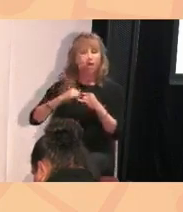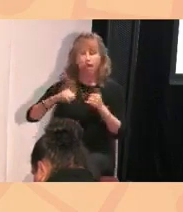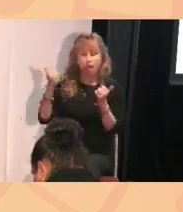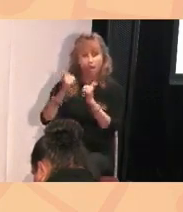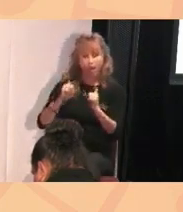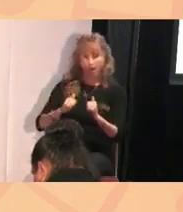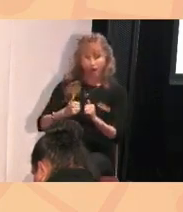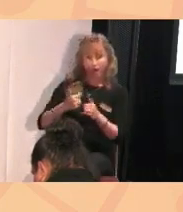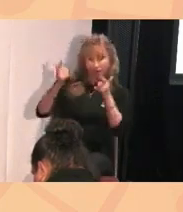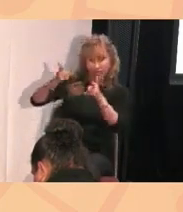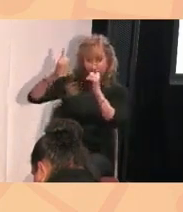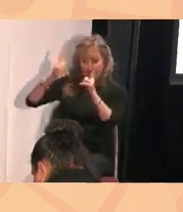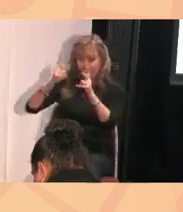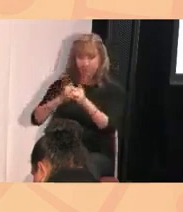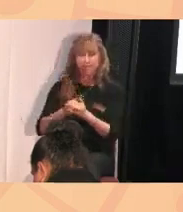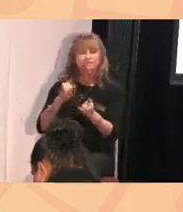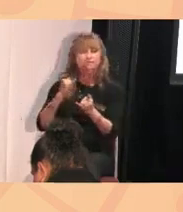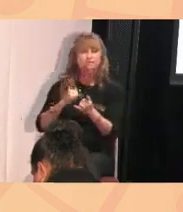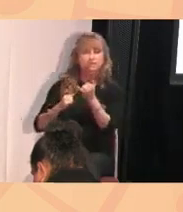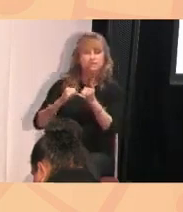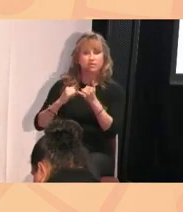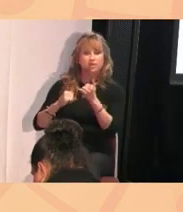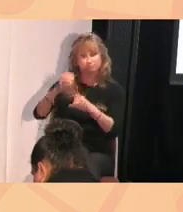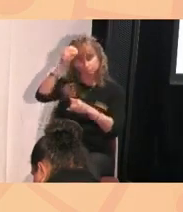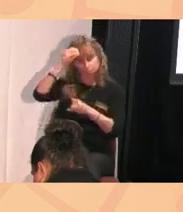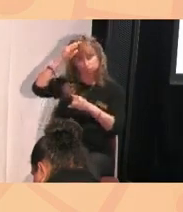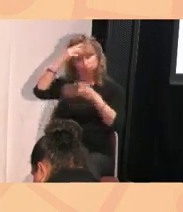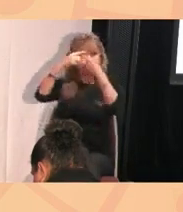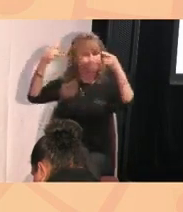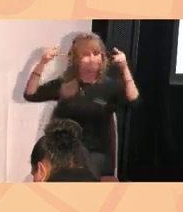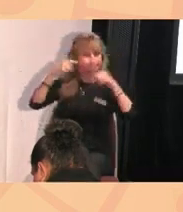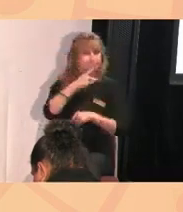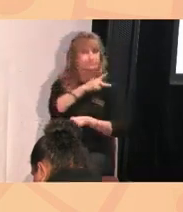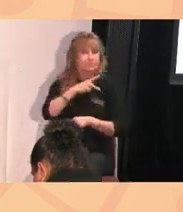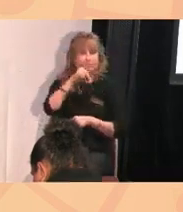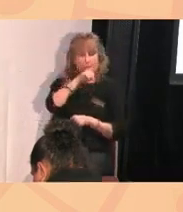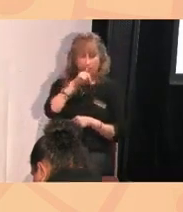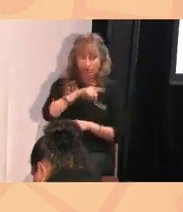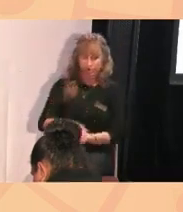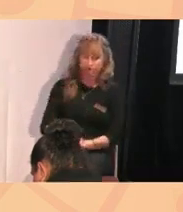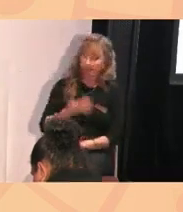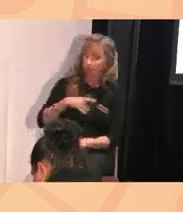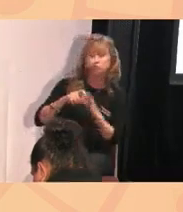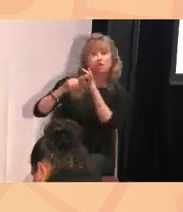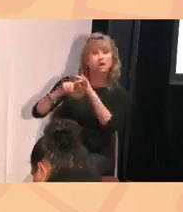All are prominent national and international artists, curators and public intellectuals.